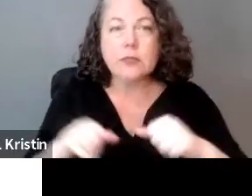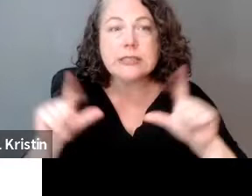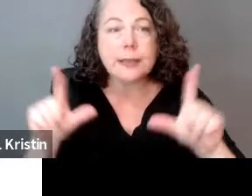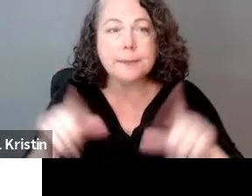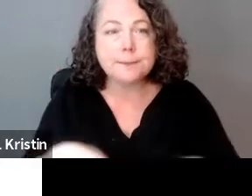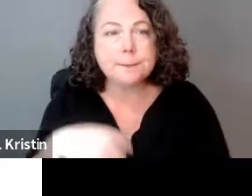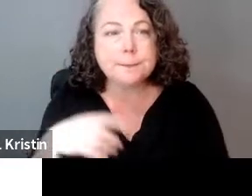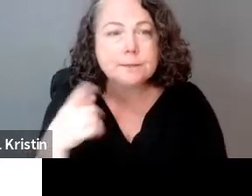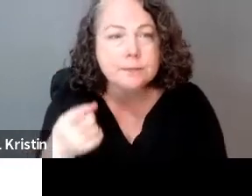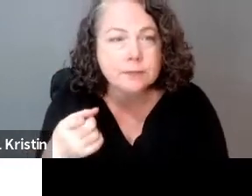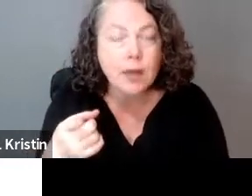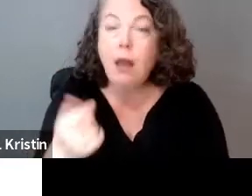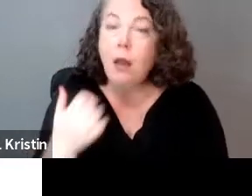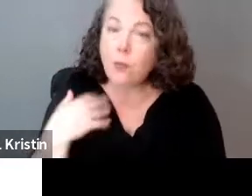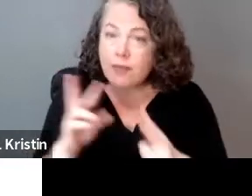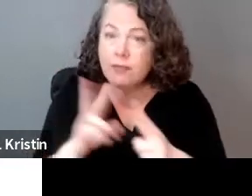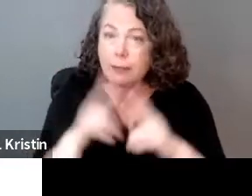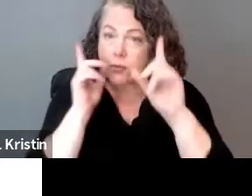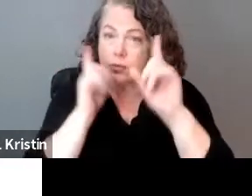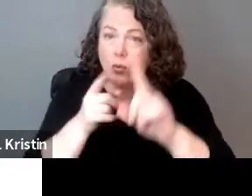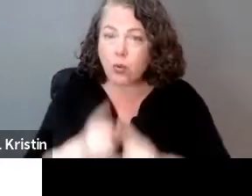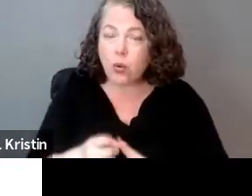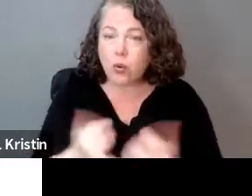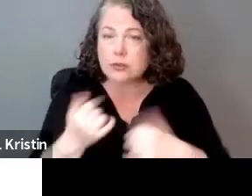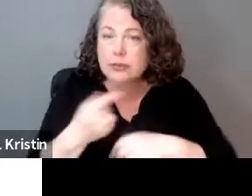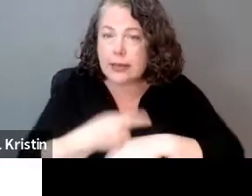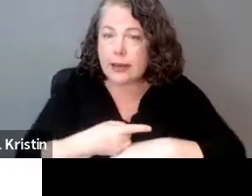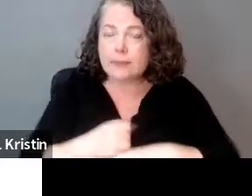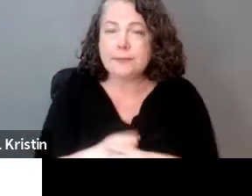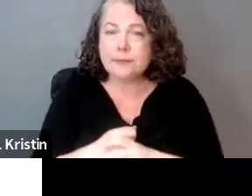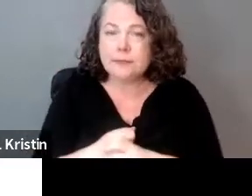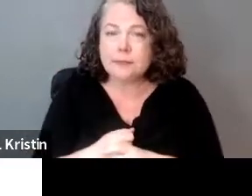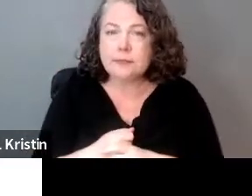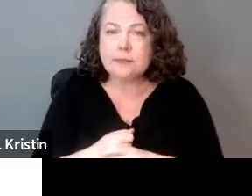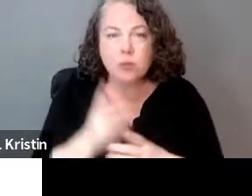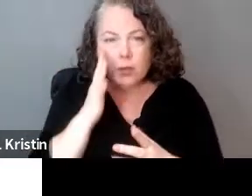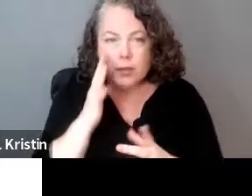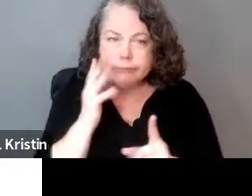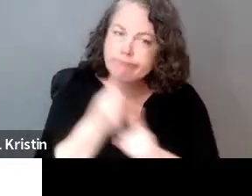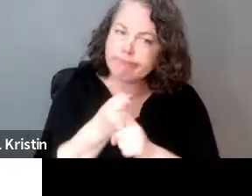We Have a couple of objectives that we hope to hit on today.